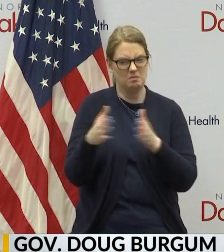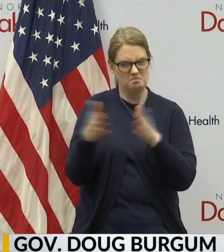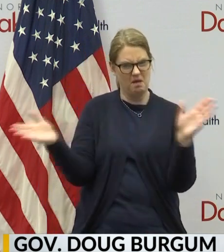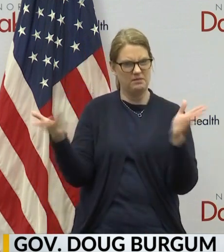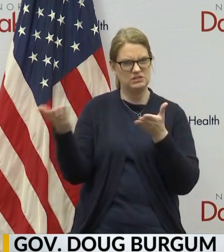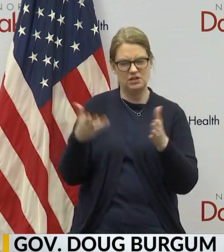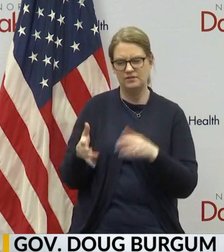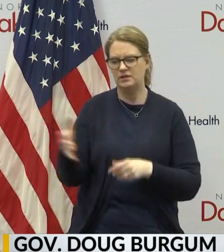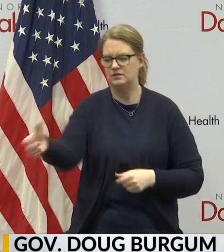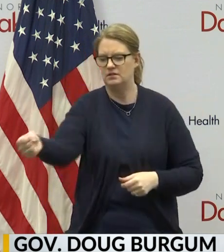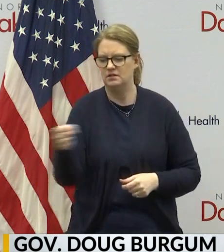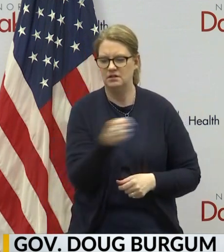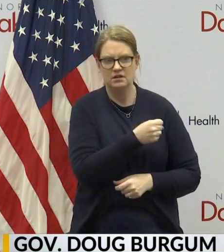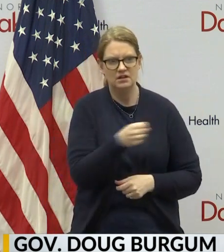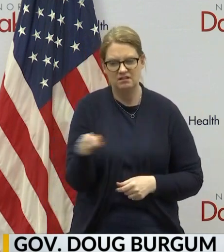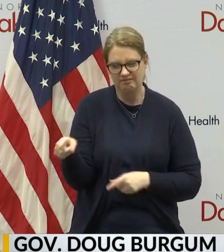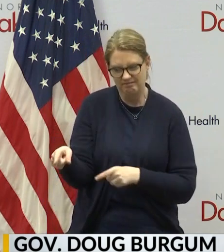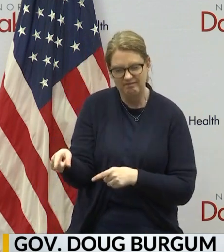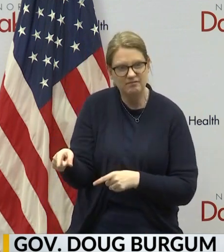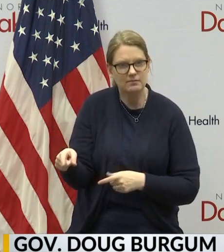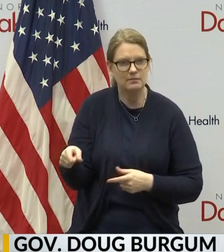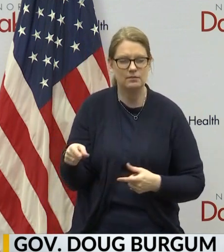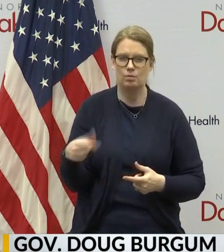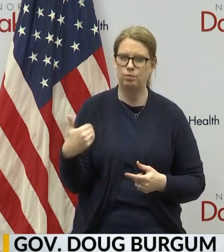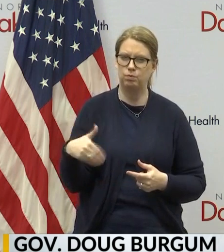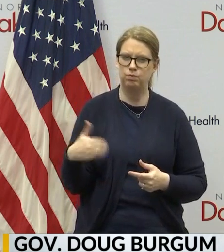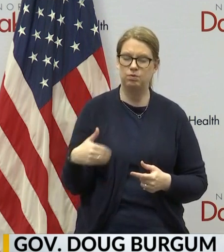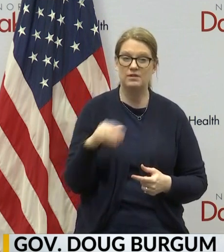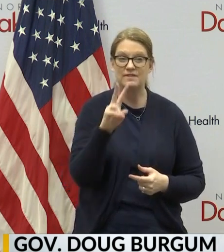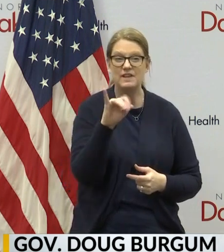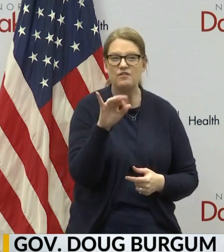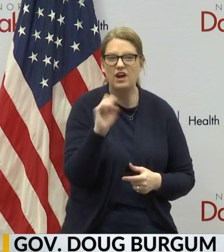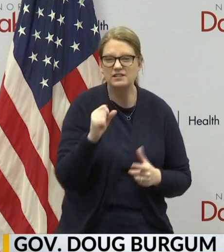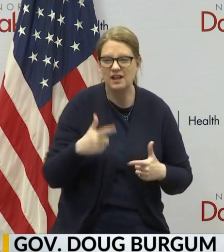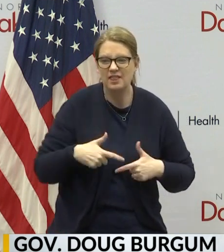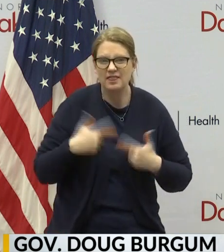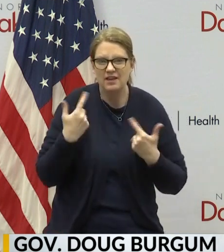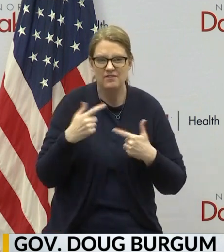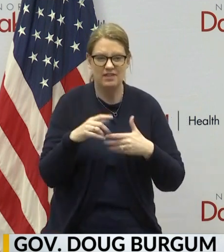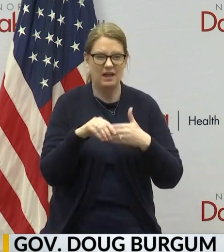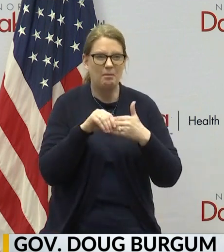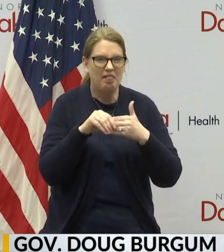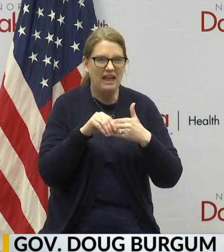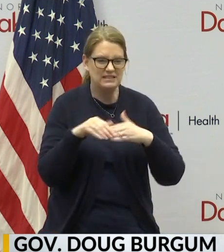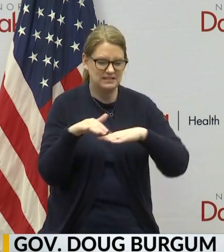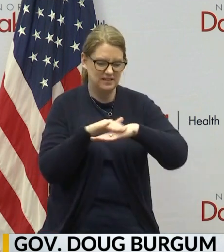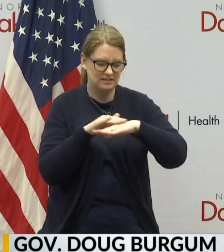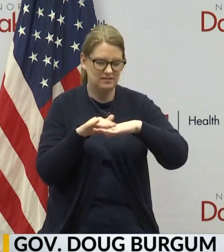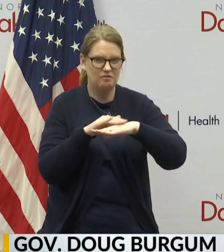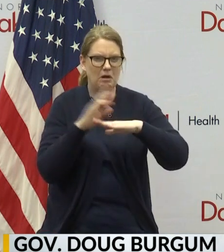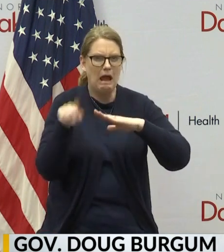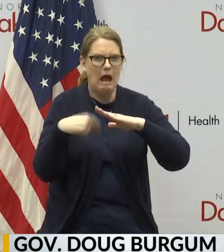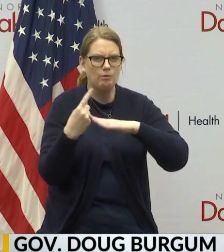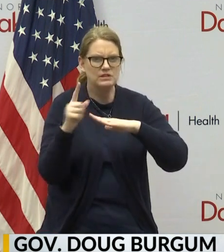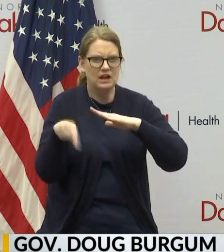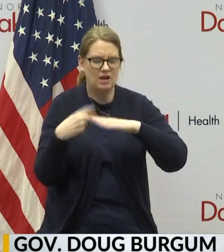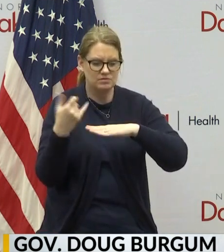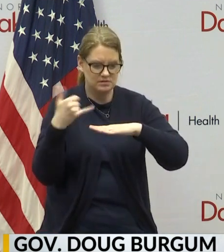YOU'RE TOUCHING AN ATM MACHINE, FILLING UP ON GAS, TOUCHING A DOOR KNOB GOING INTO A PLACE THAT THE PUBLIC MIGHT SERVE,